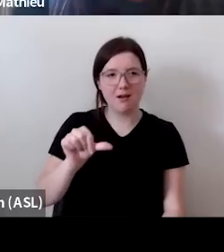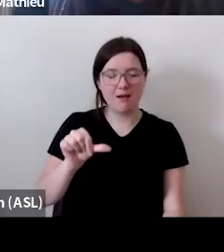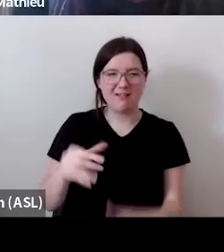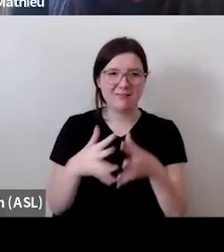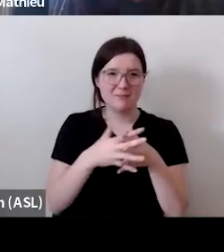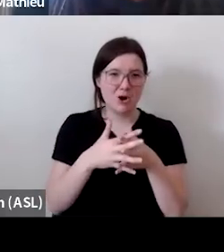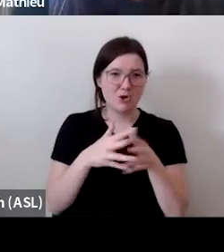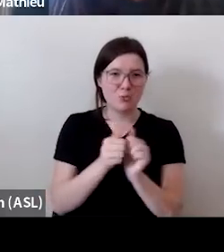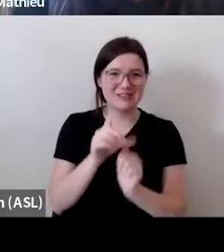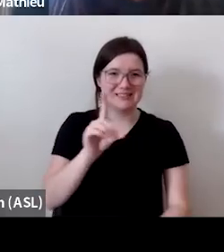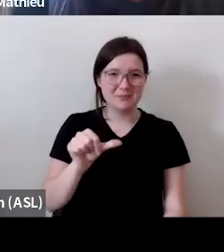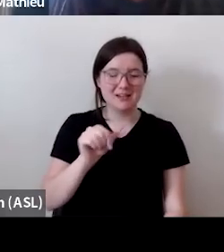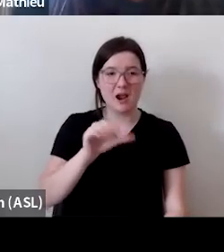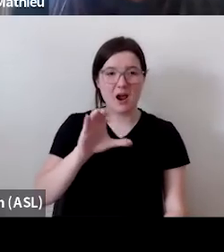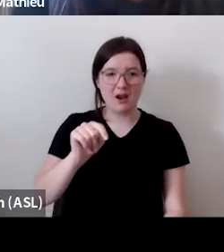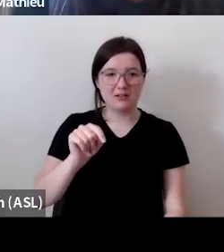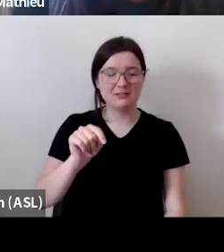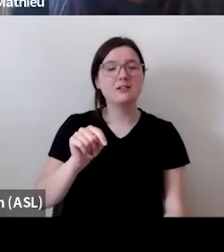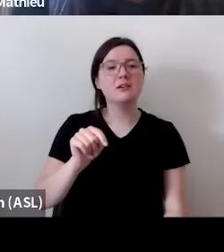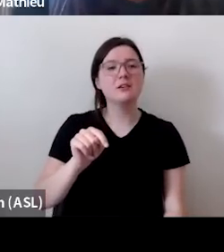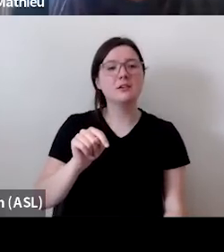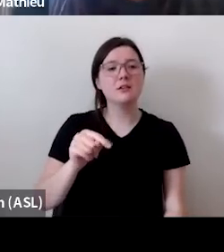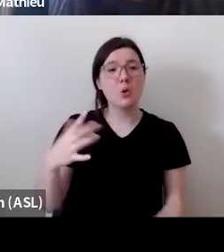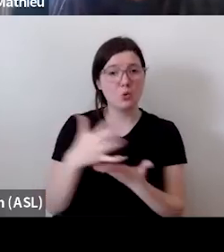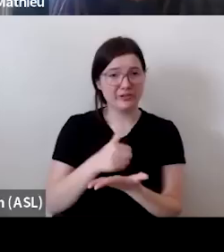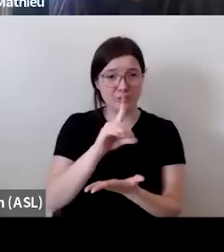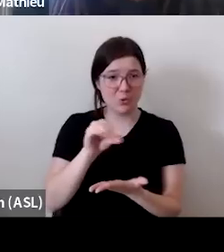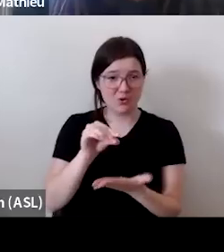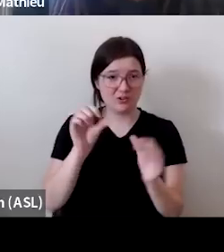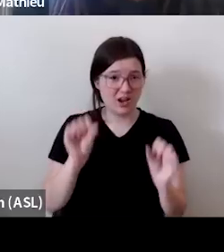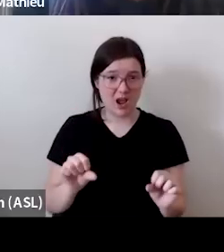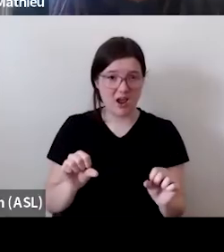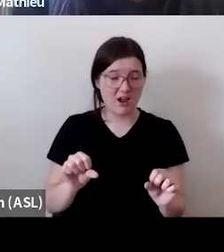You know, can hoarding disorder be used in terms of helping a client with accommodations?